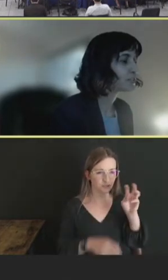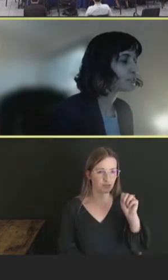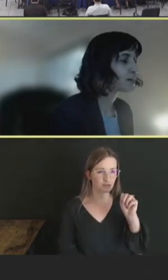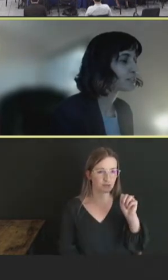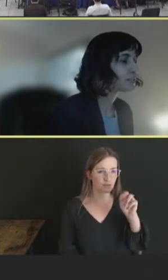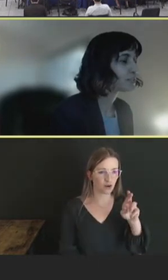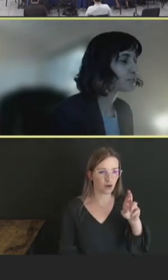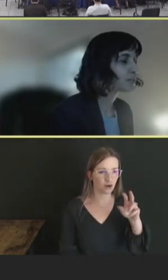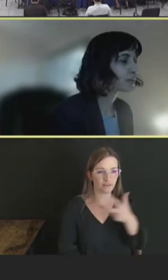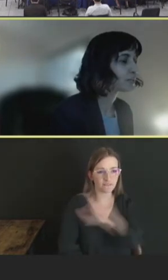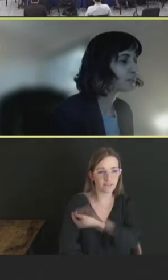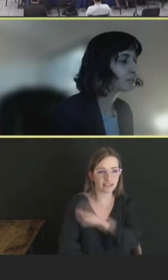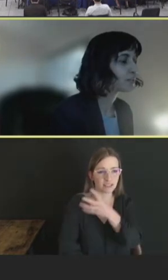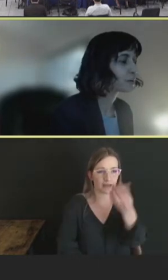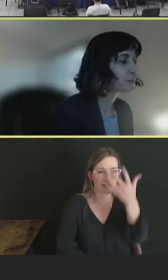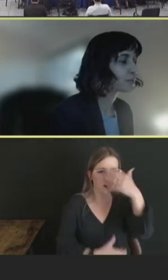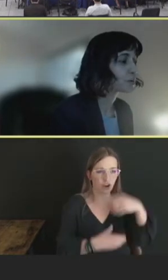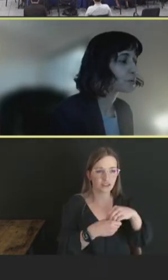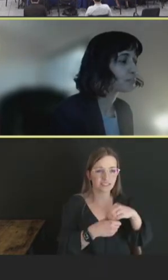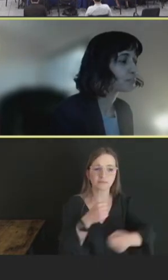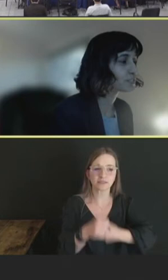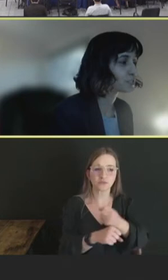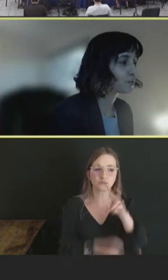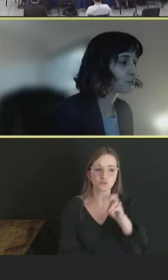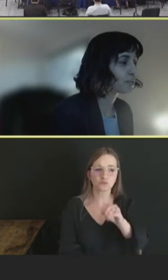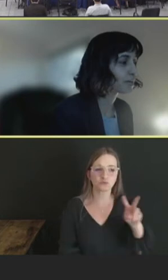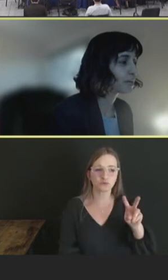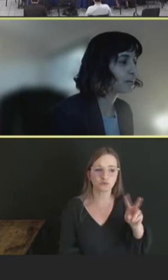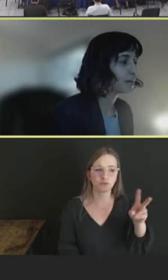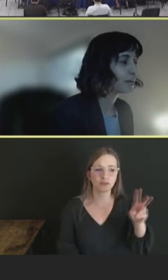in 2002 and concluded that there was no evidence to support a link.